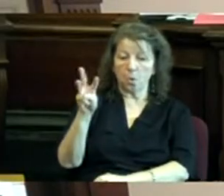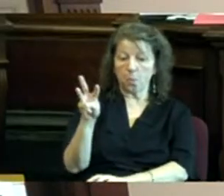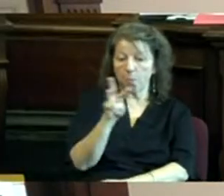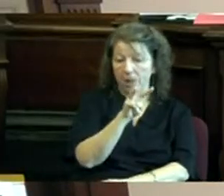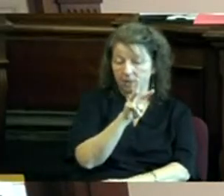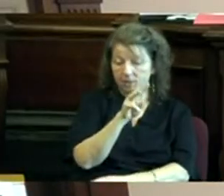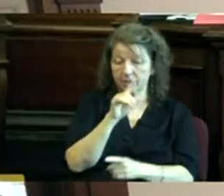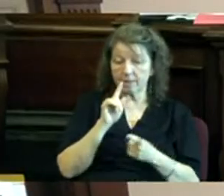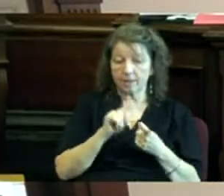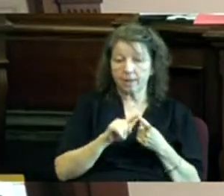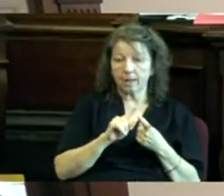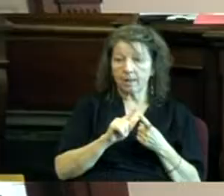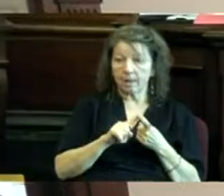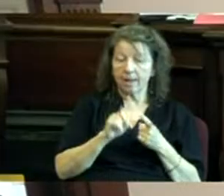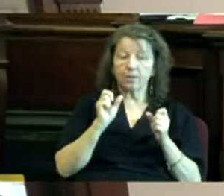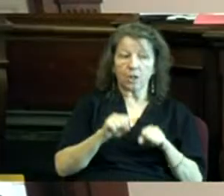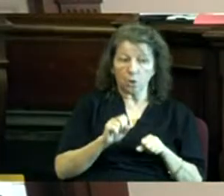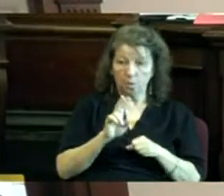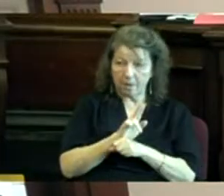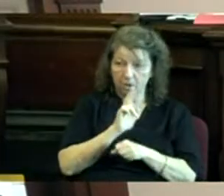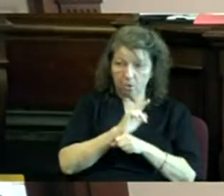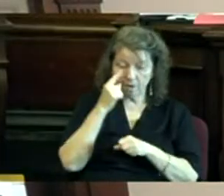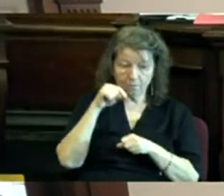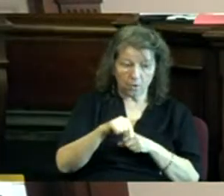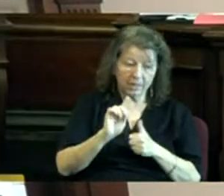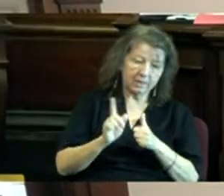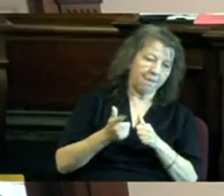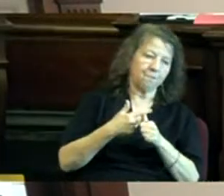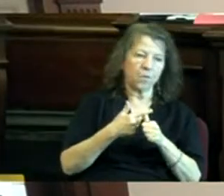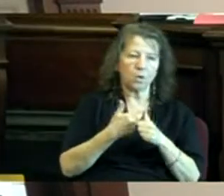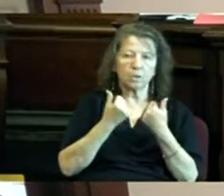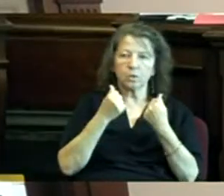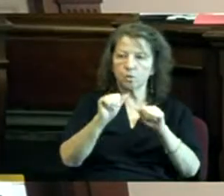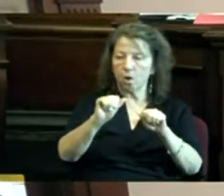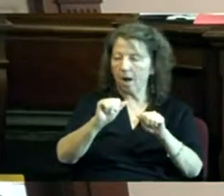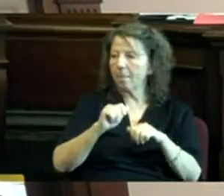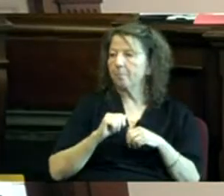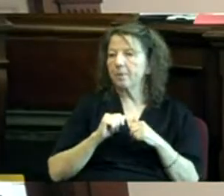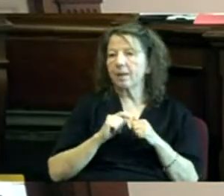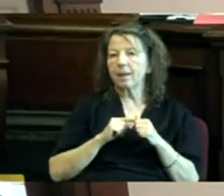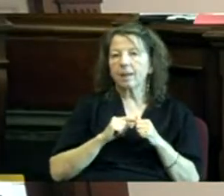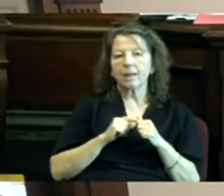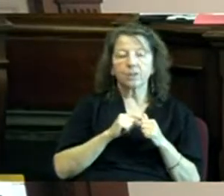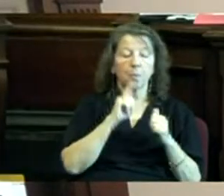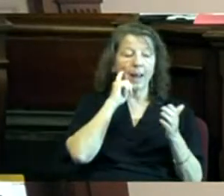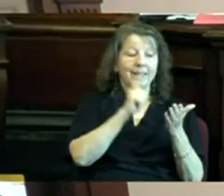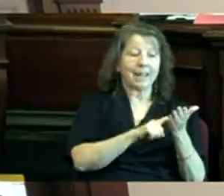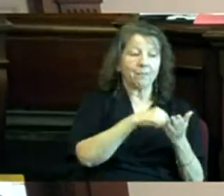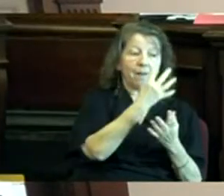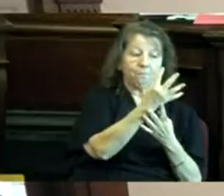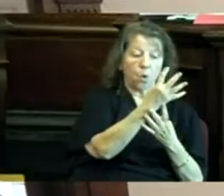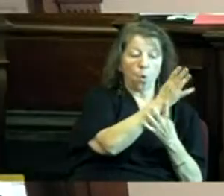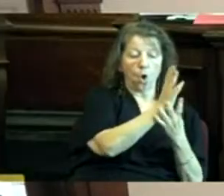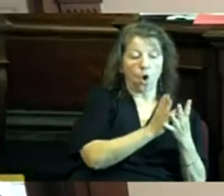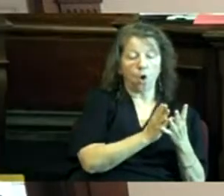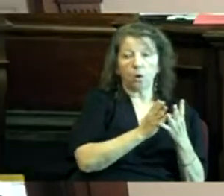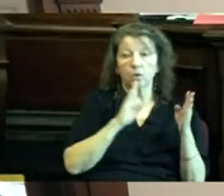identified four locations in the northwest that looked like they